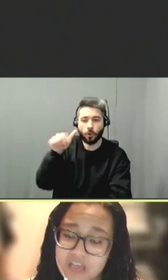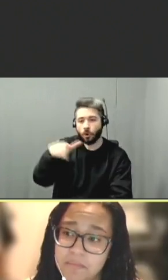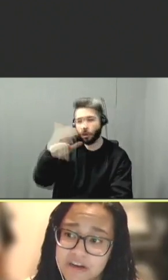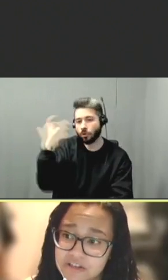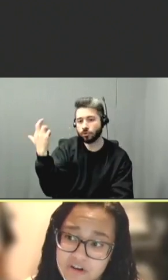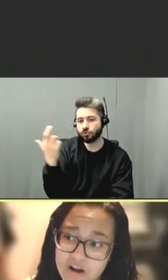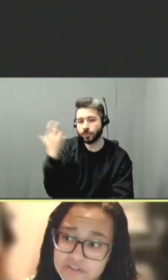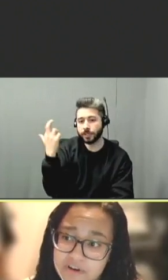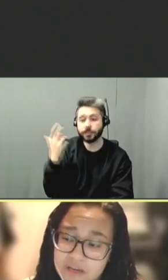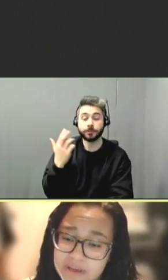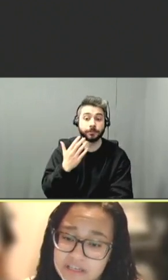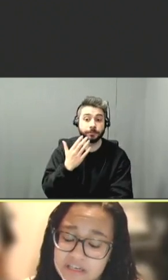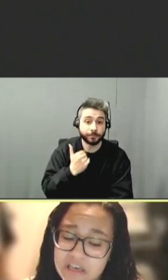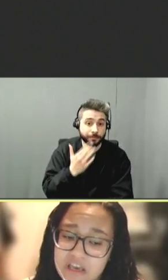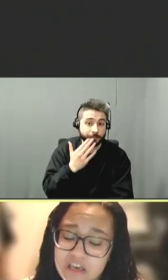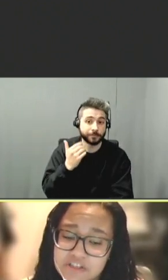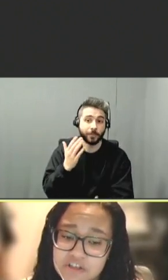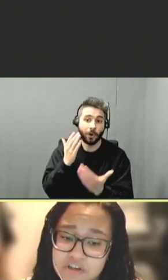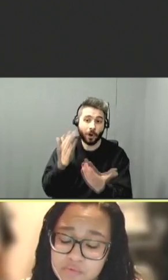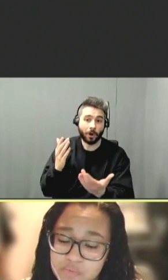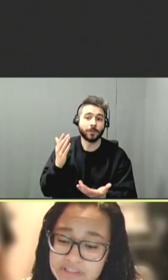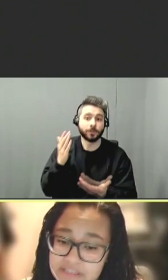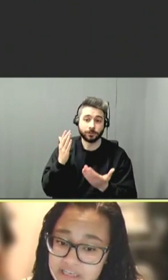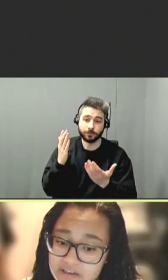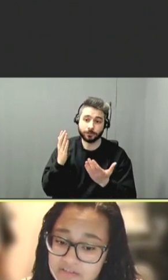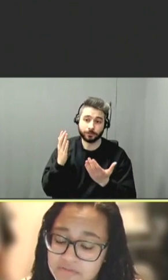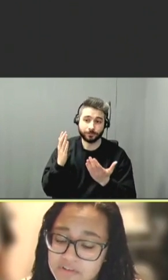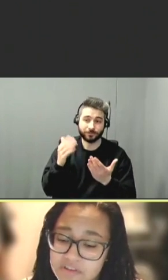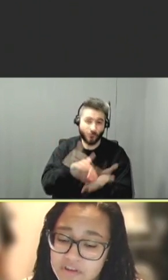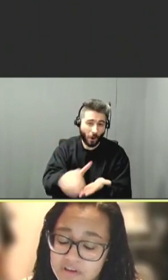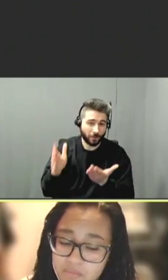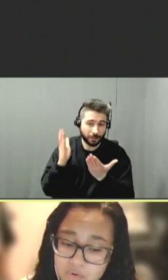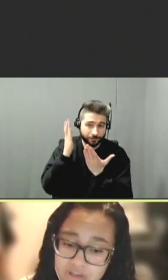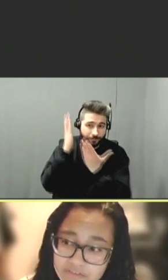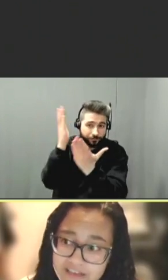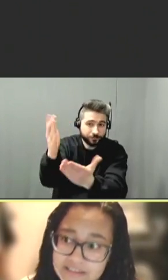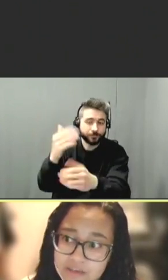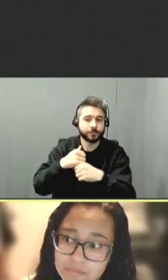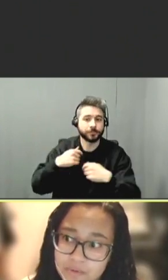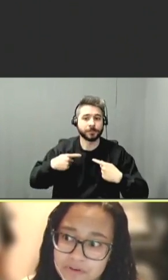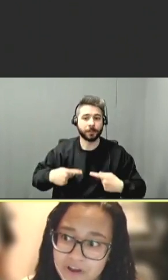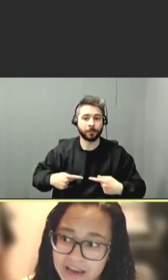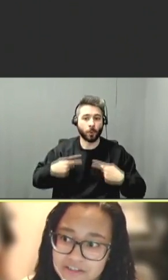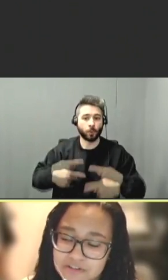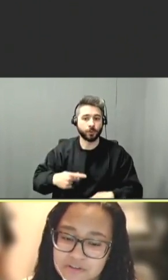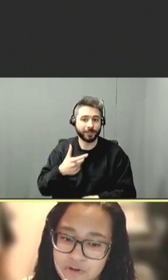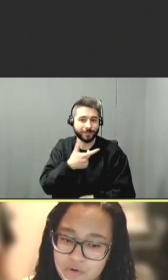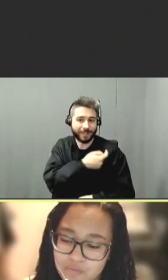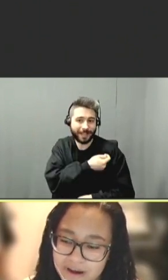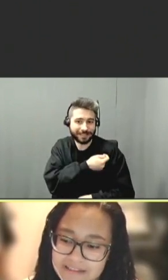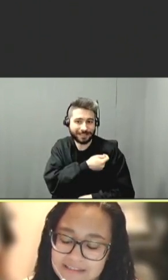Diabetics are often recommended to receive the pneumonia vaccine, but we find low rates